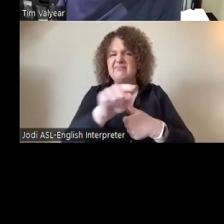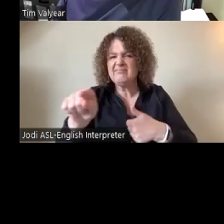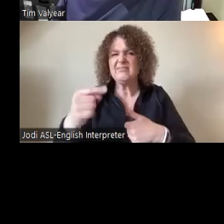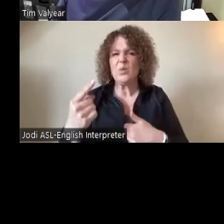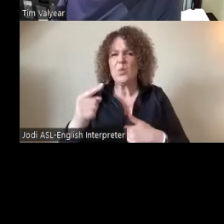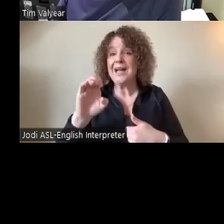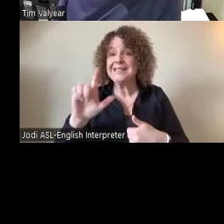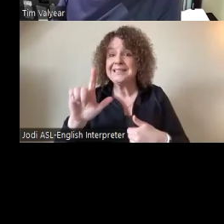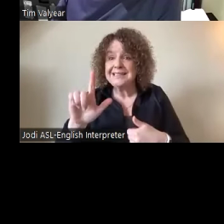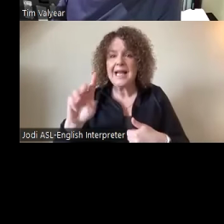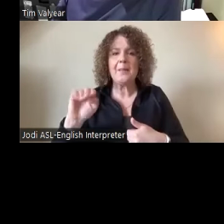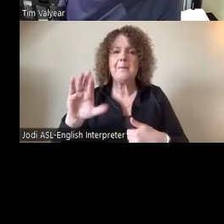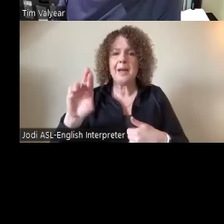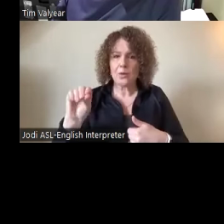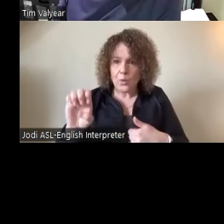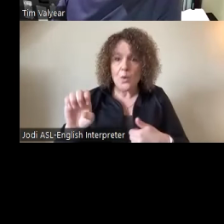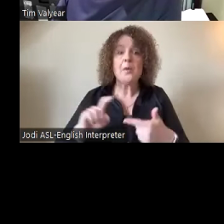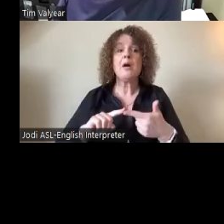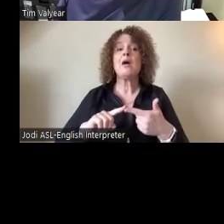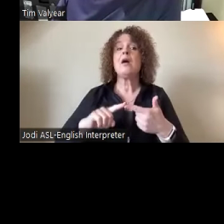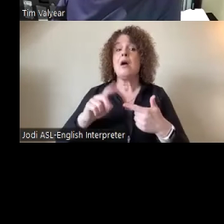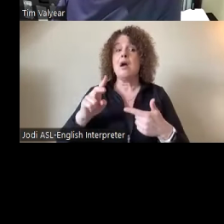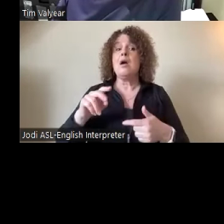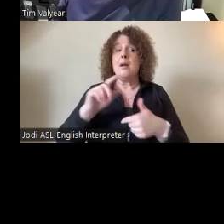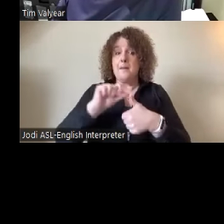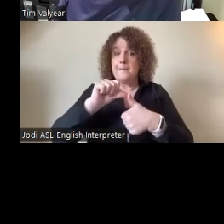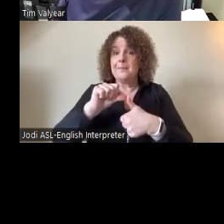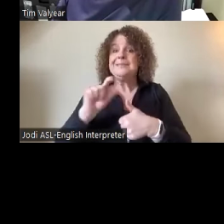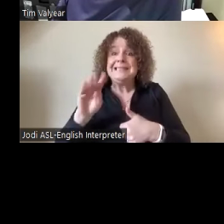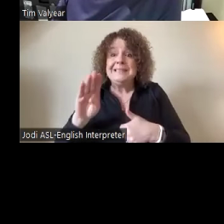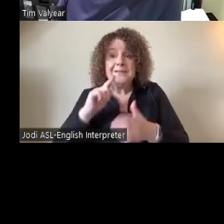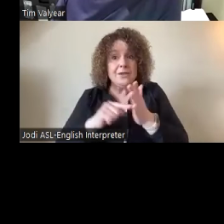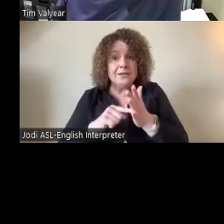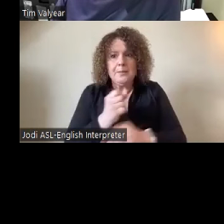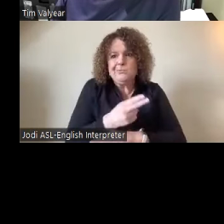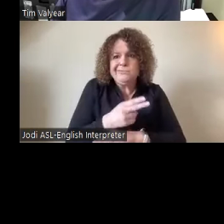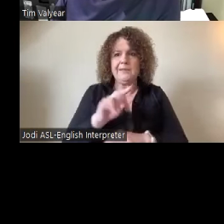cause infections, and some are not. Basically four types.